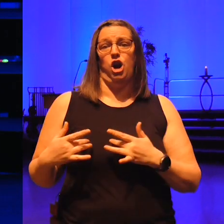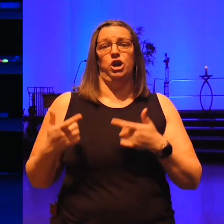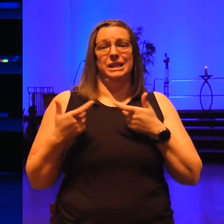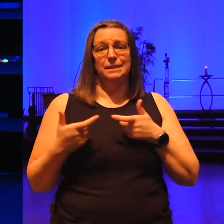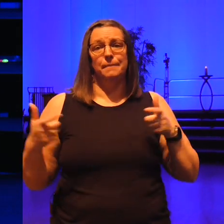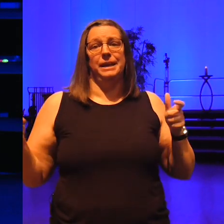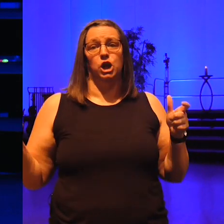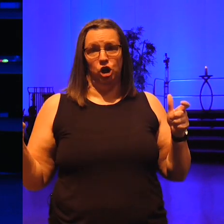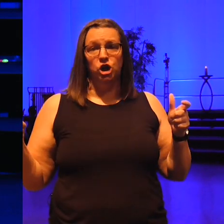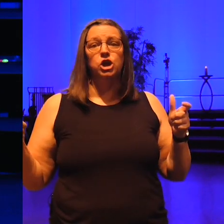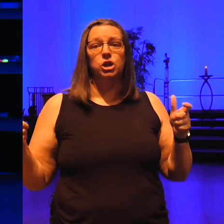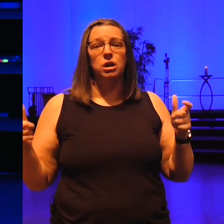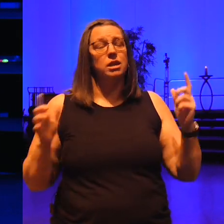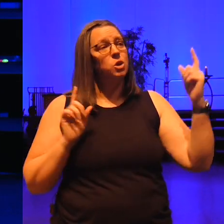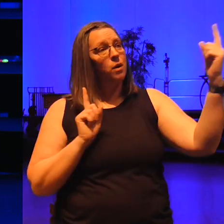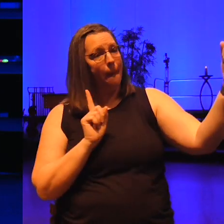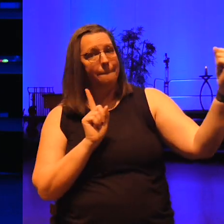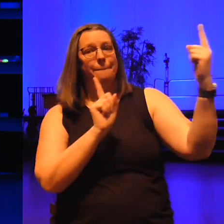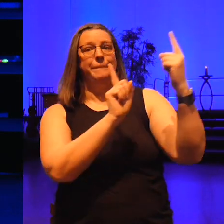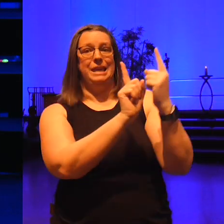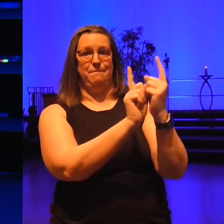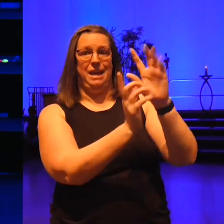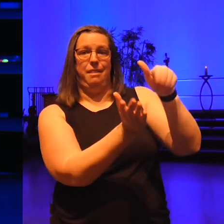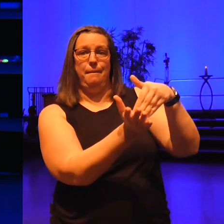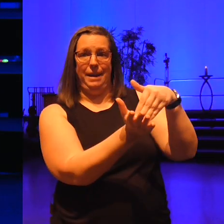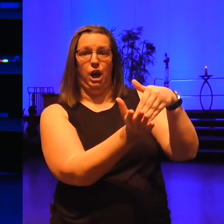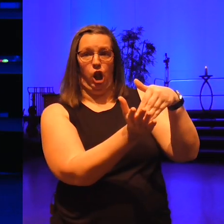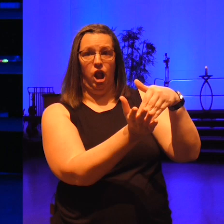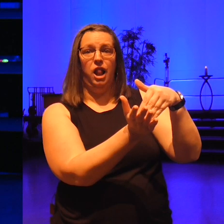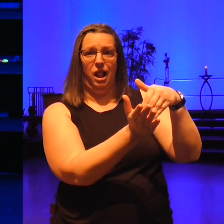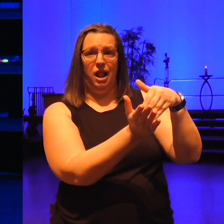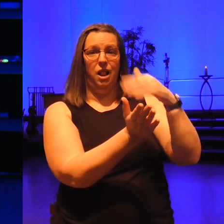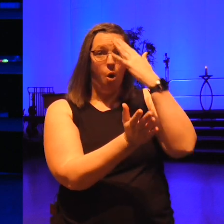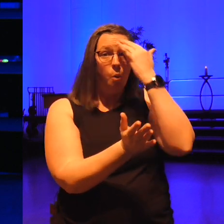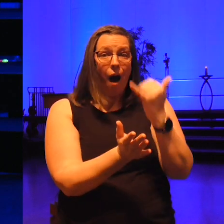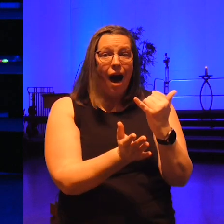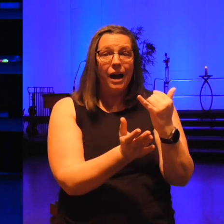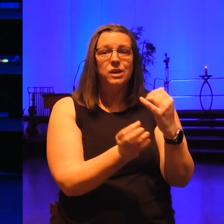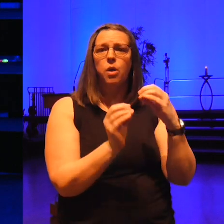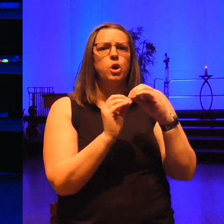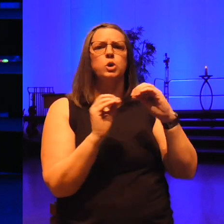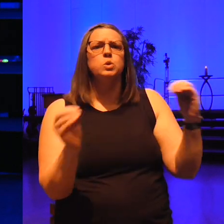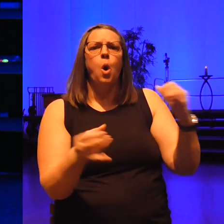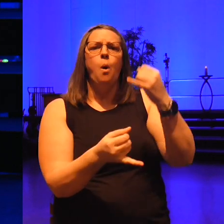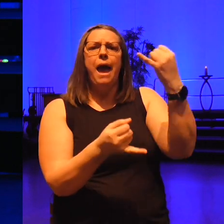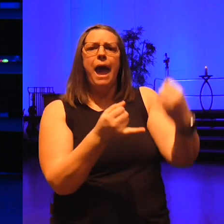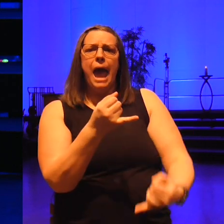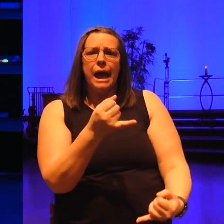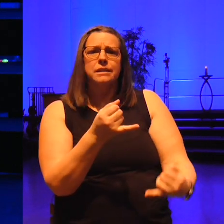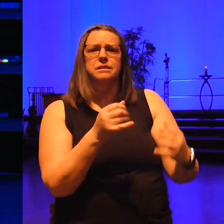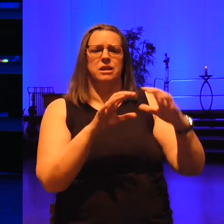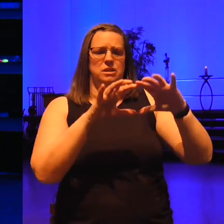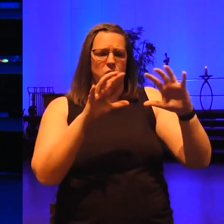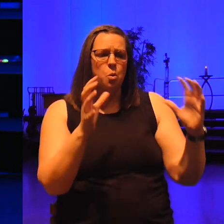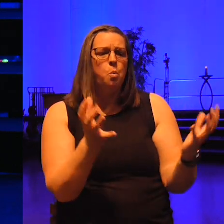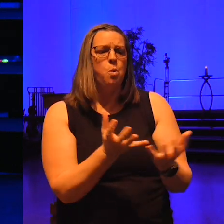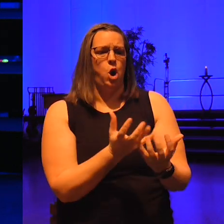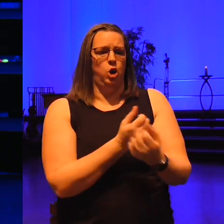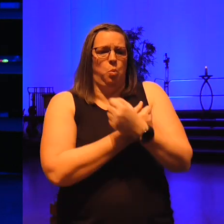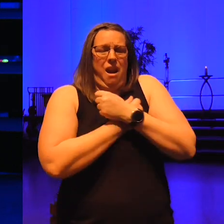me in the middle my friend for there is no end to a world where love wins there is no end for there